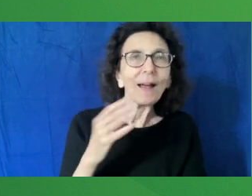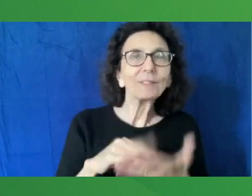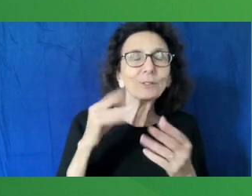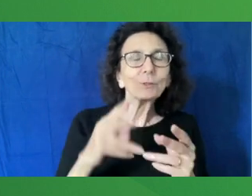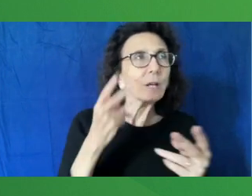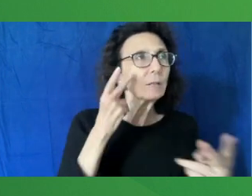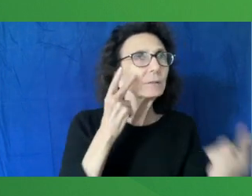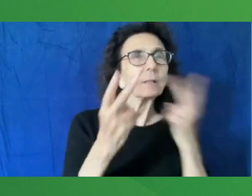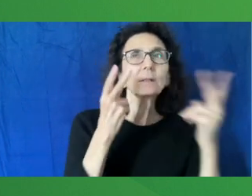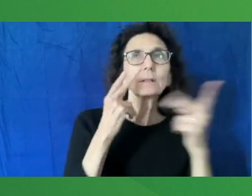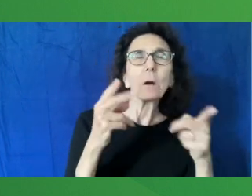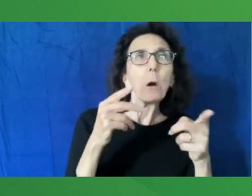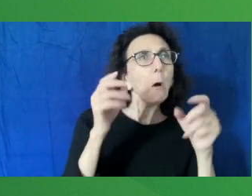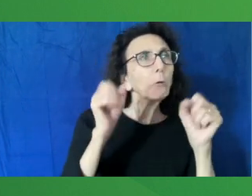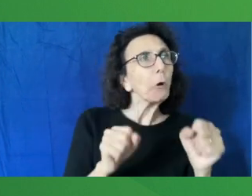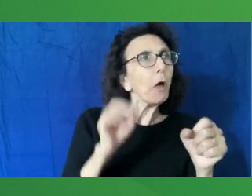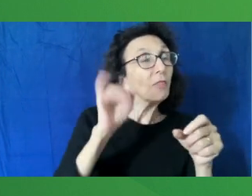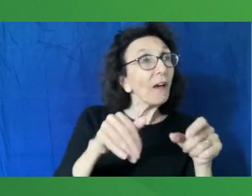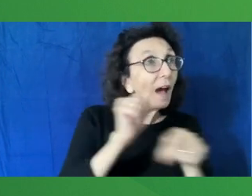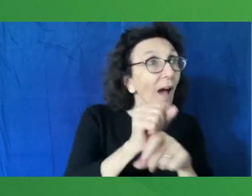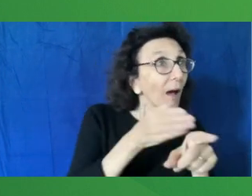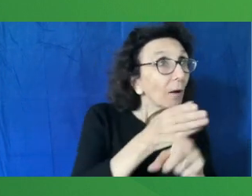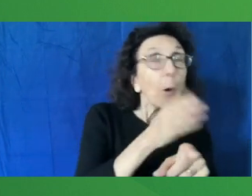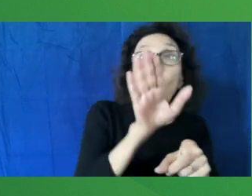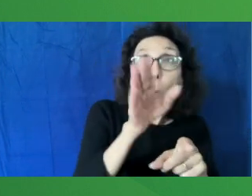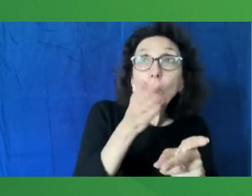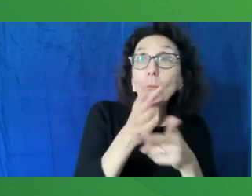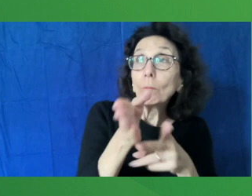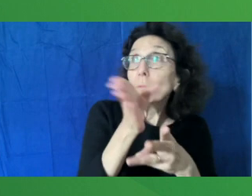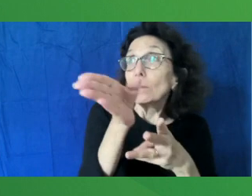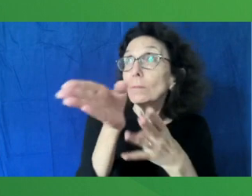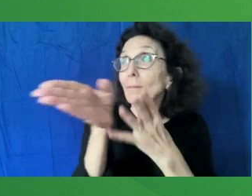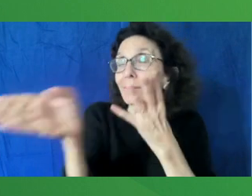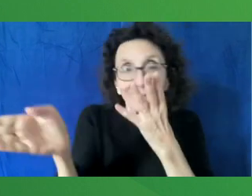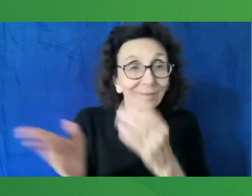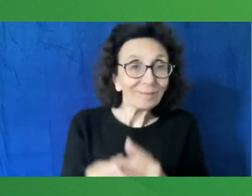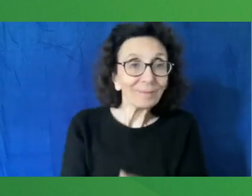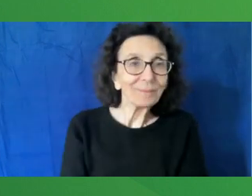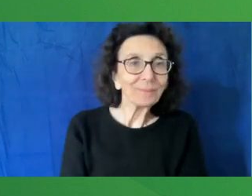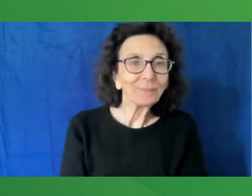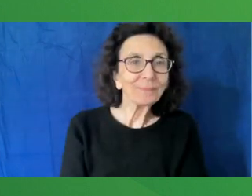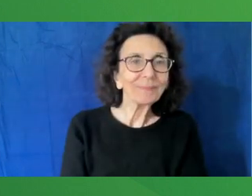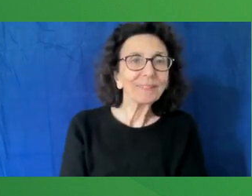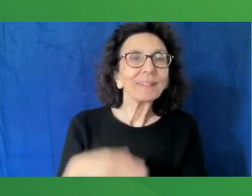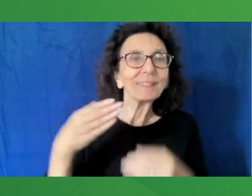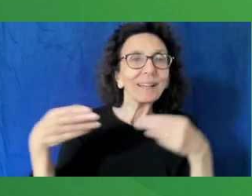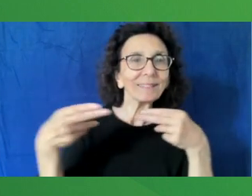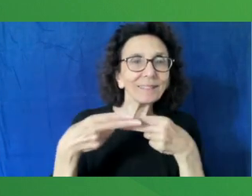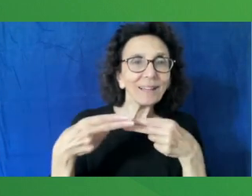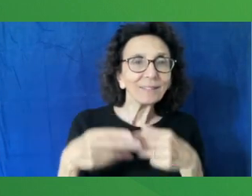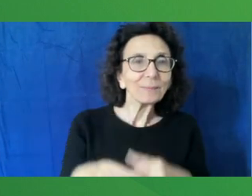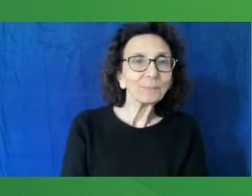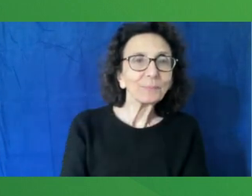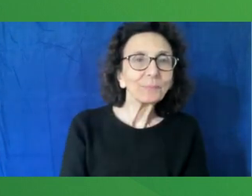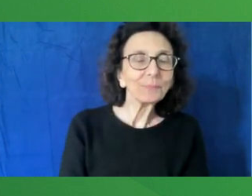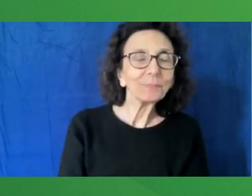future career paths. Next slide.